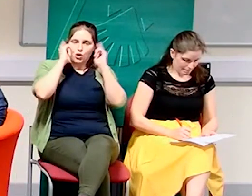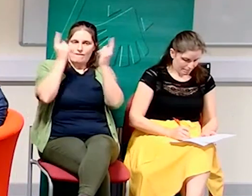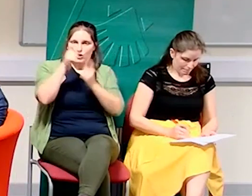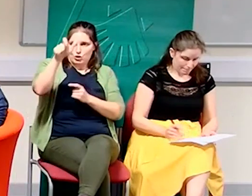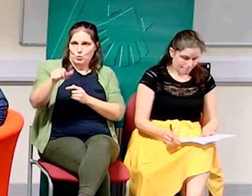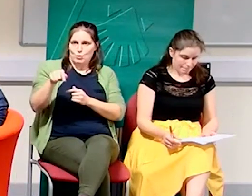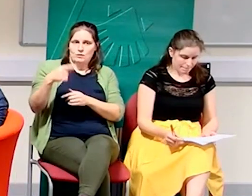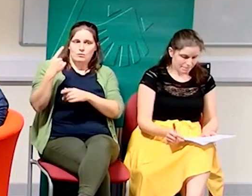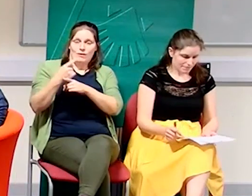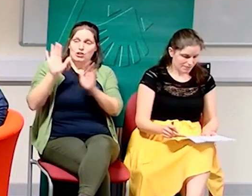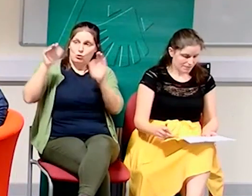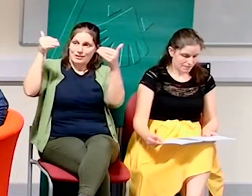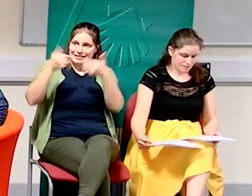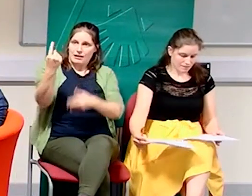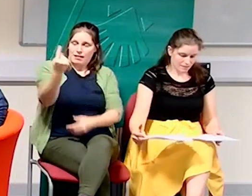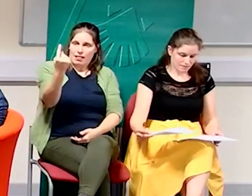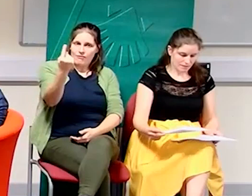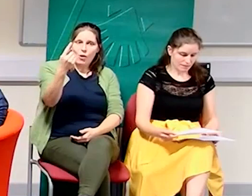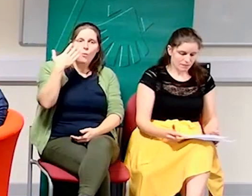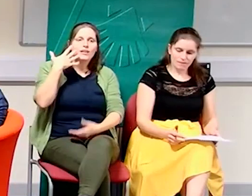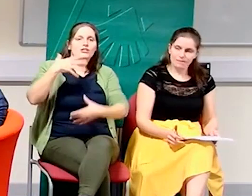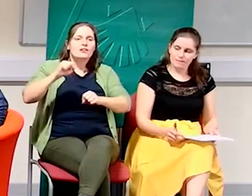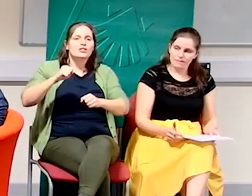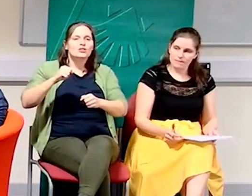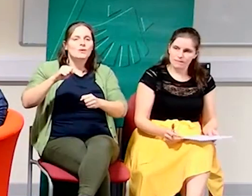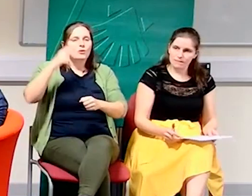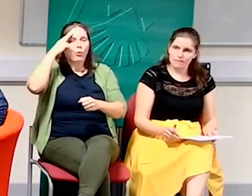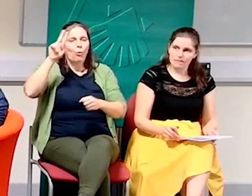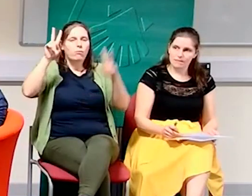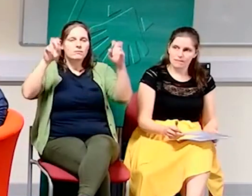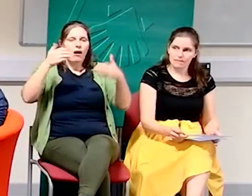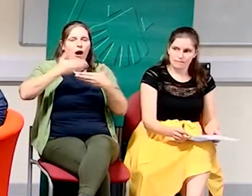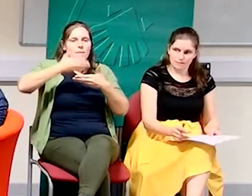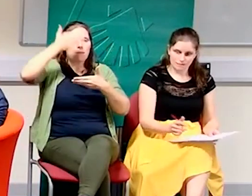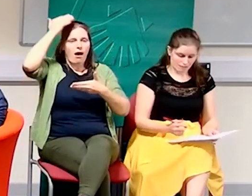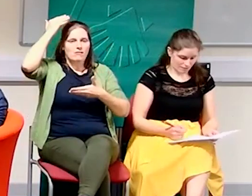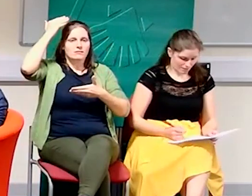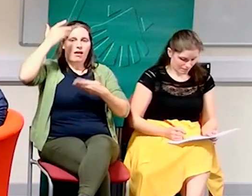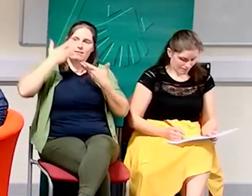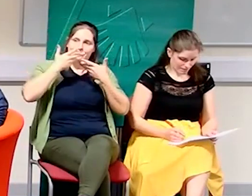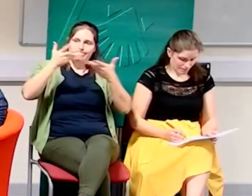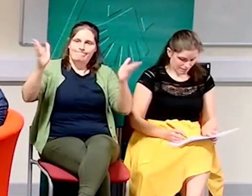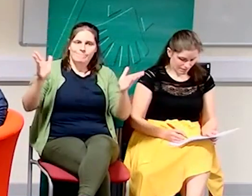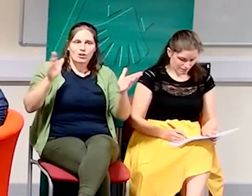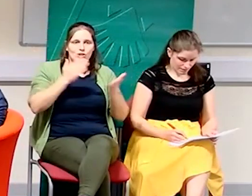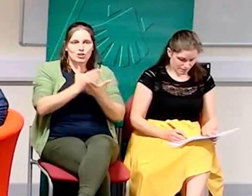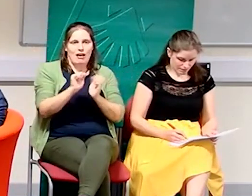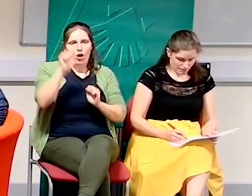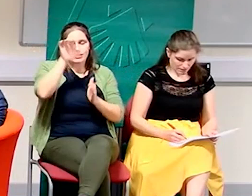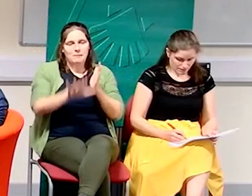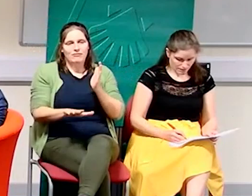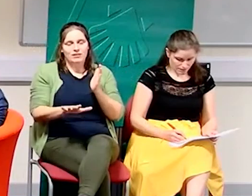when she started to un mask so when she really um I guess came to that realization about her